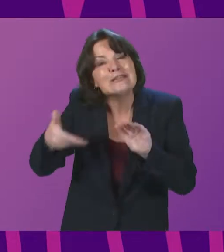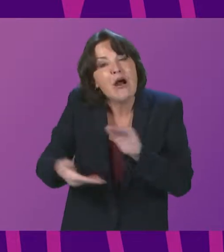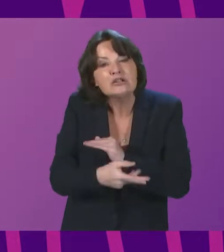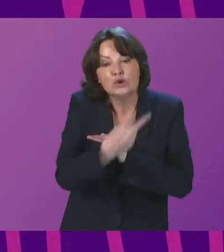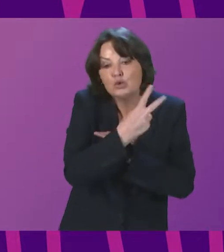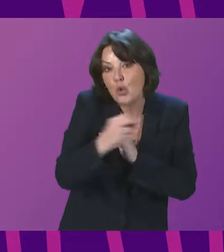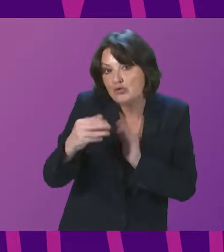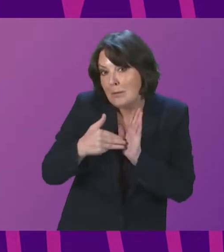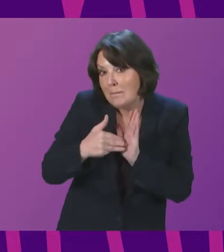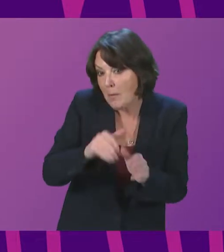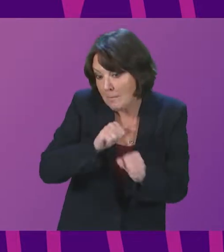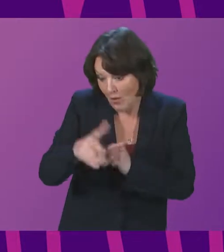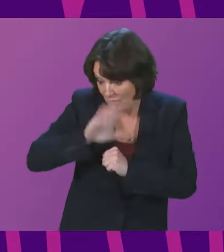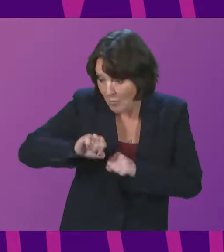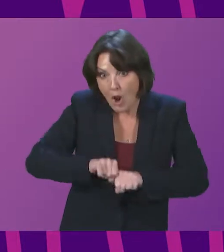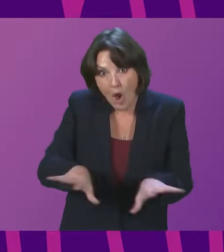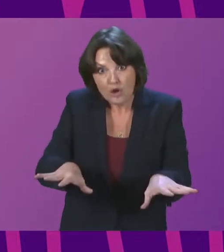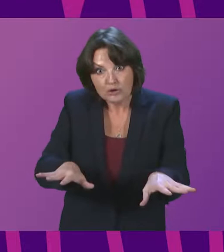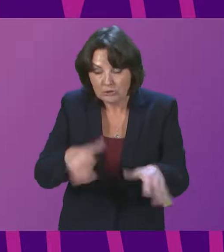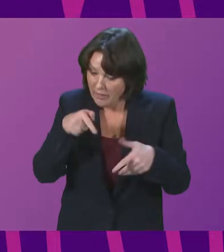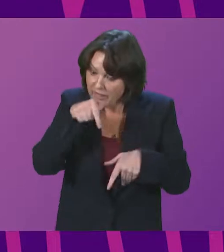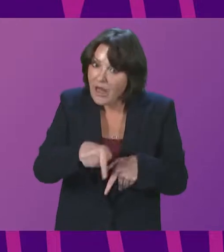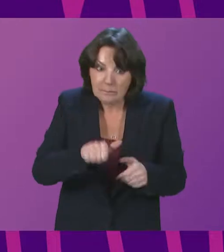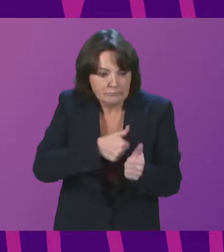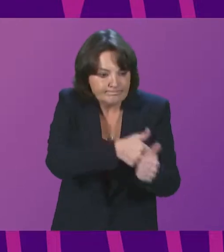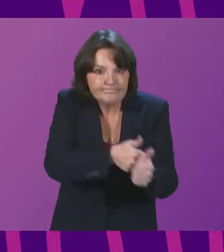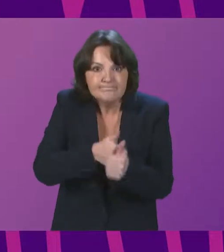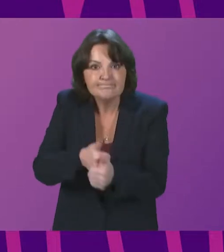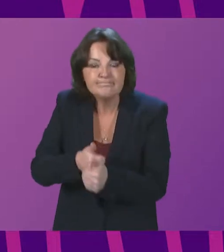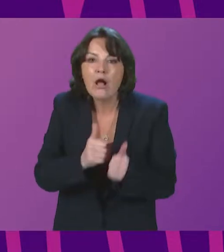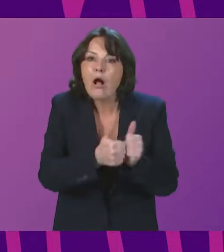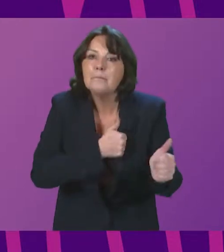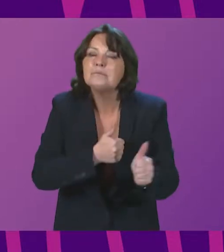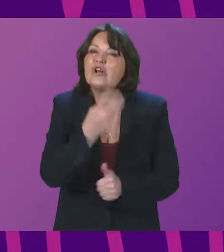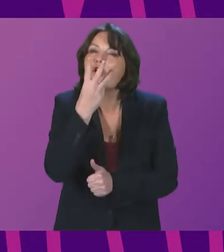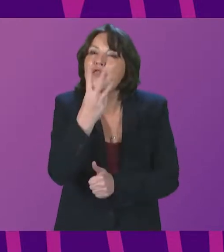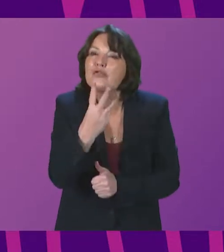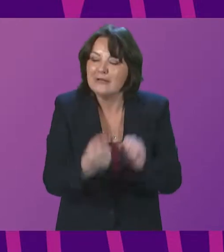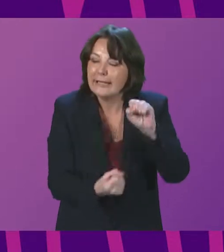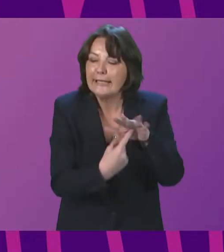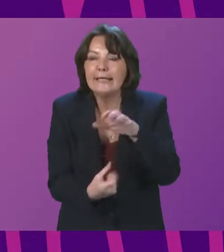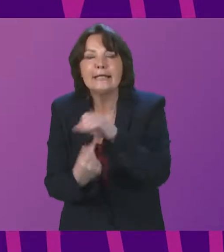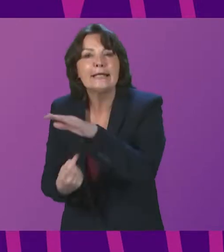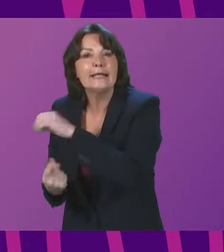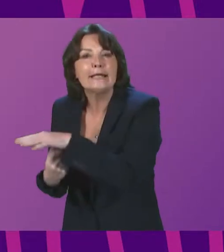million, since its launch to support companies across its three key missions of net zero,